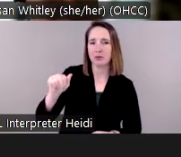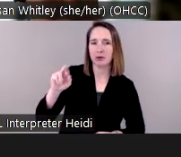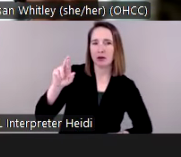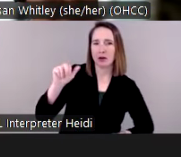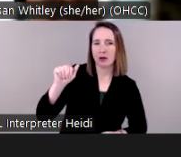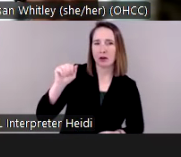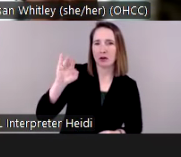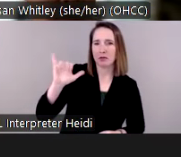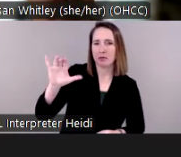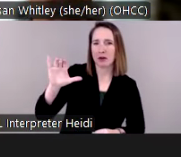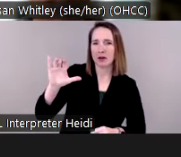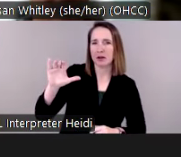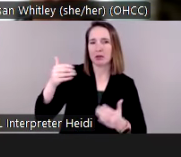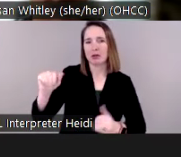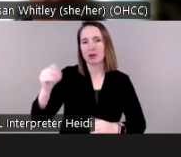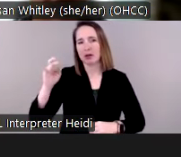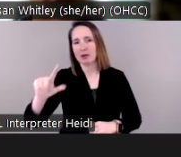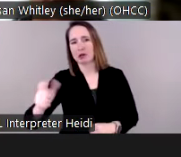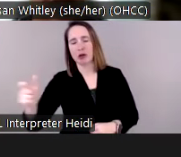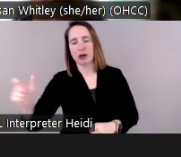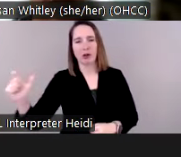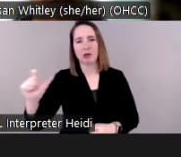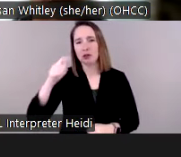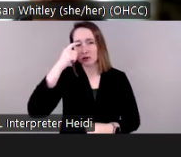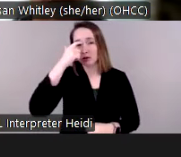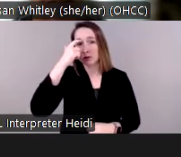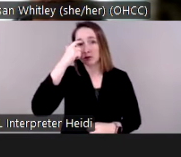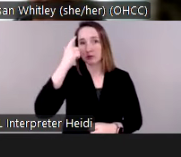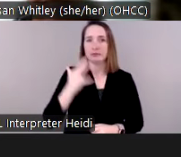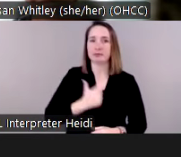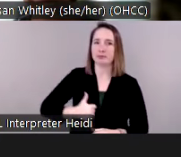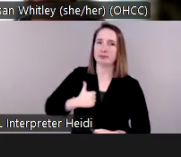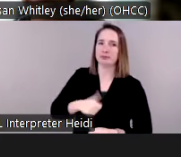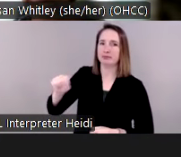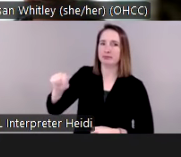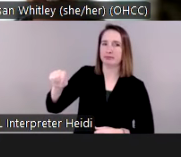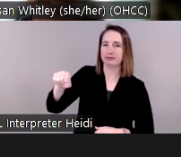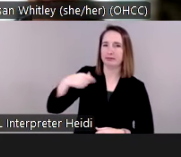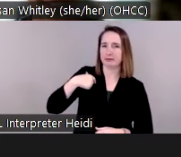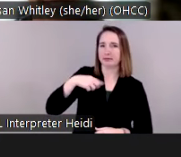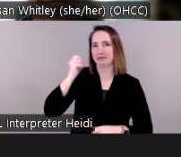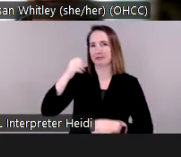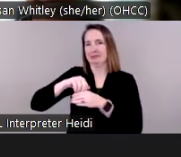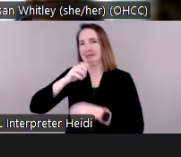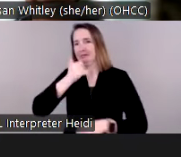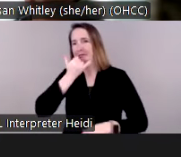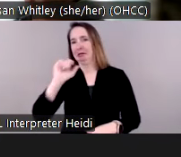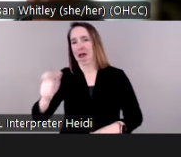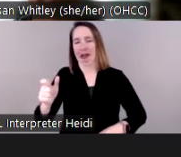Oh, they might be in the Arabic channel. My apologies. Yes, I was.